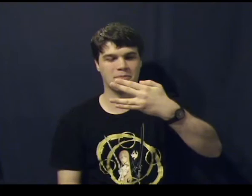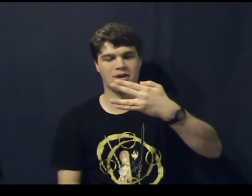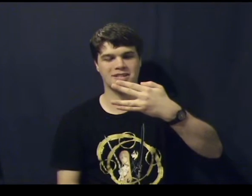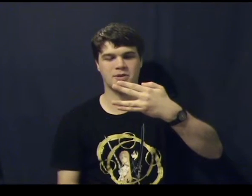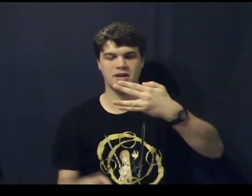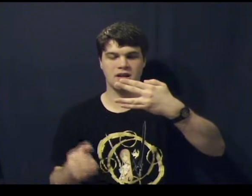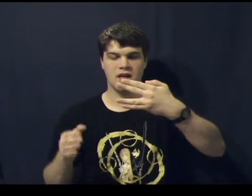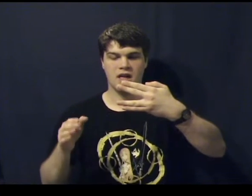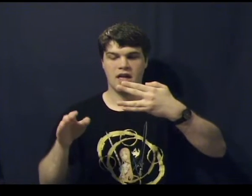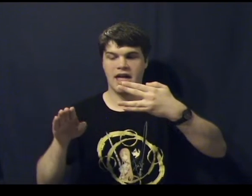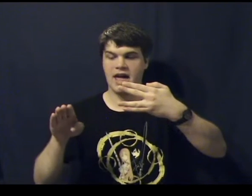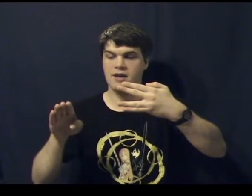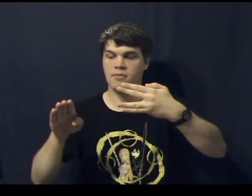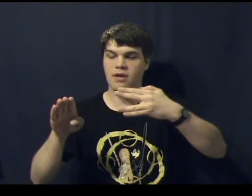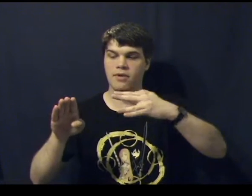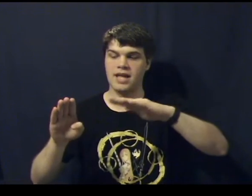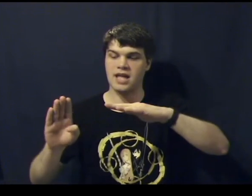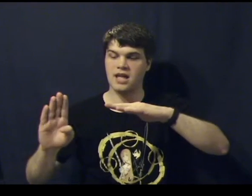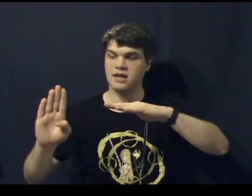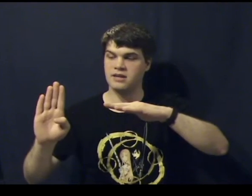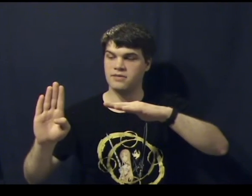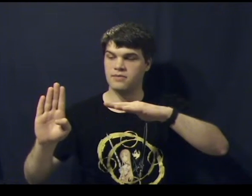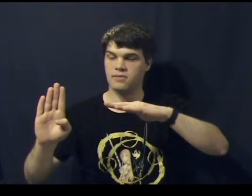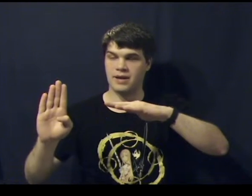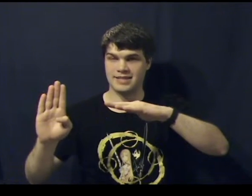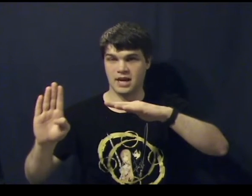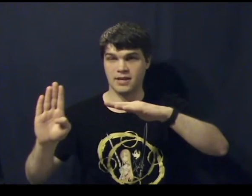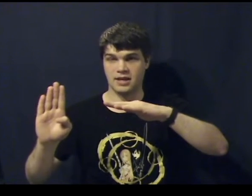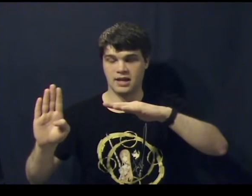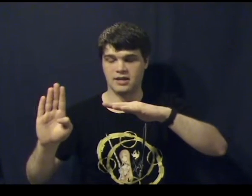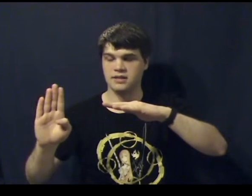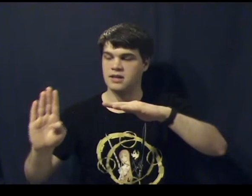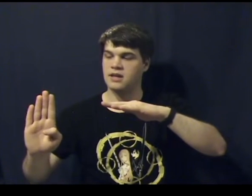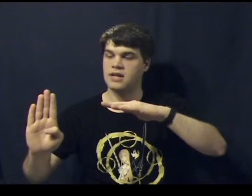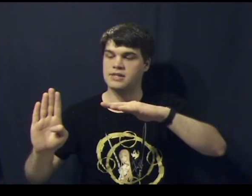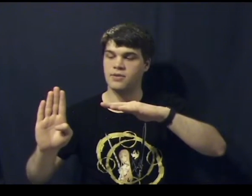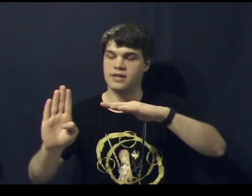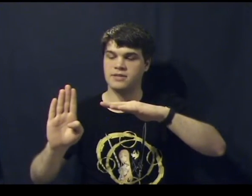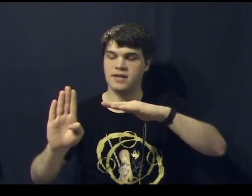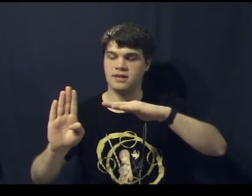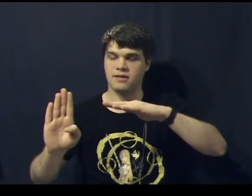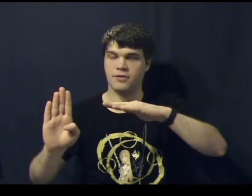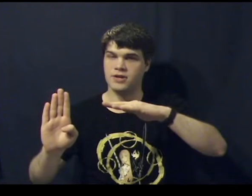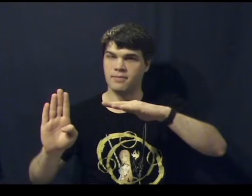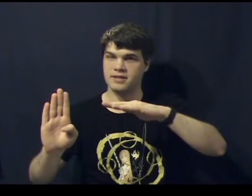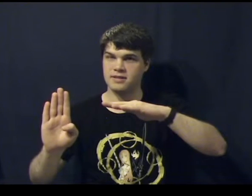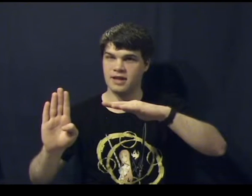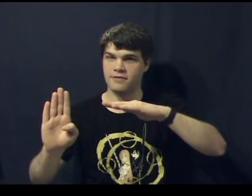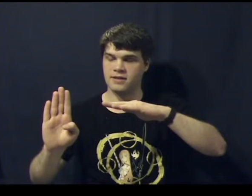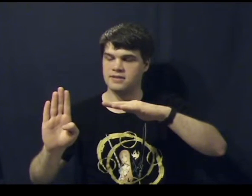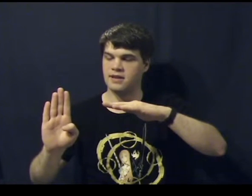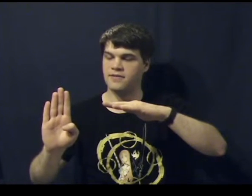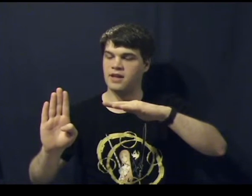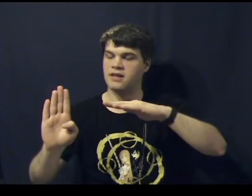prosper, and my right hand - my dominant hand - is going to be, if your dominant is left it's the left hand,